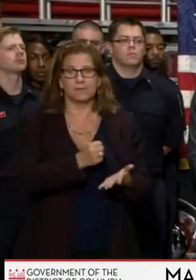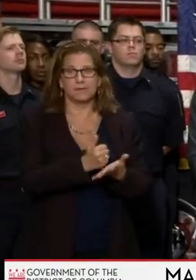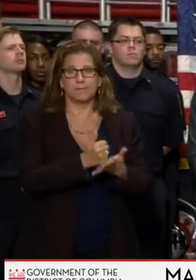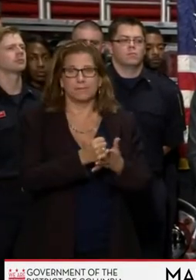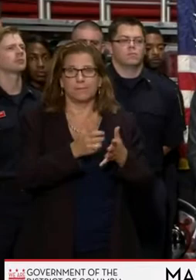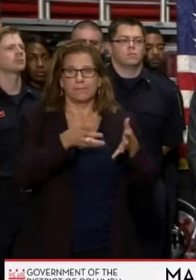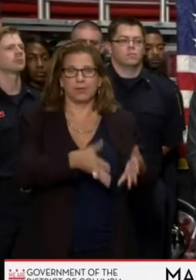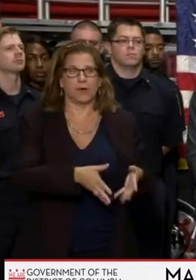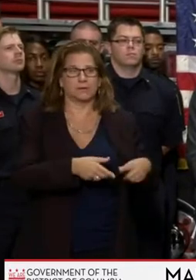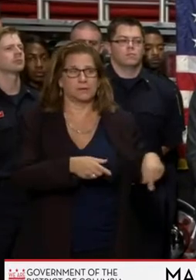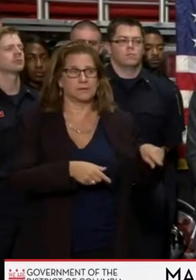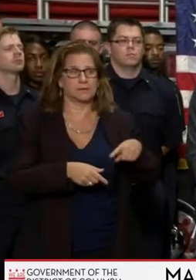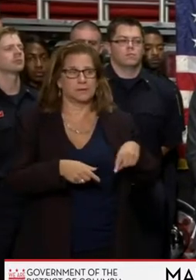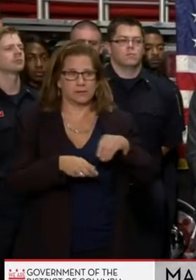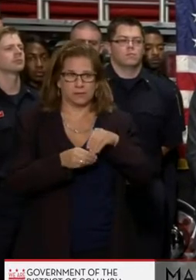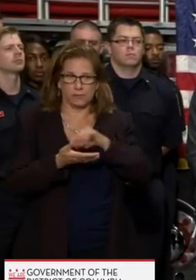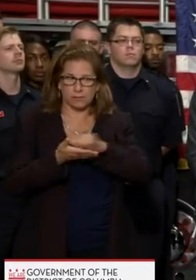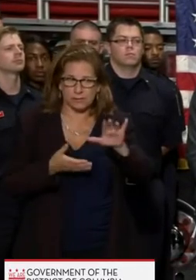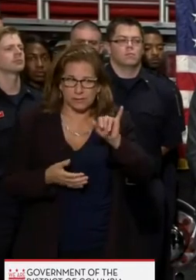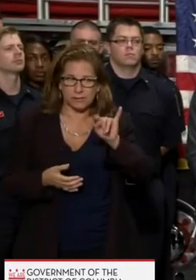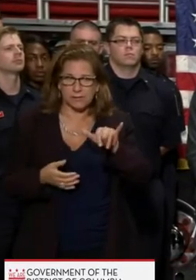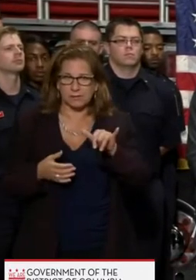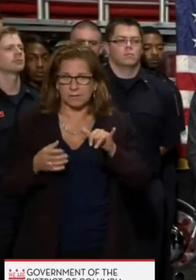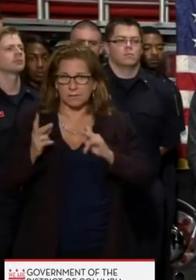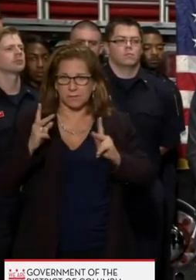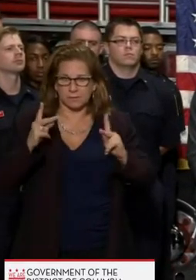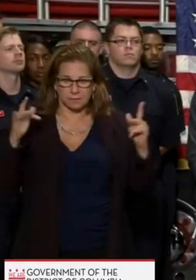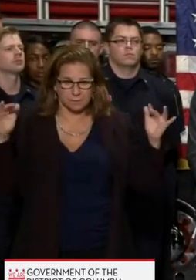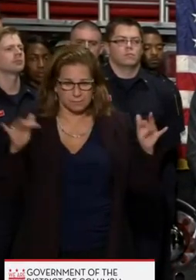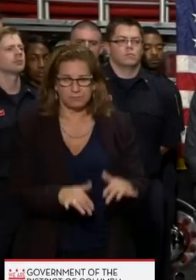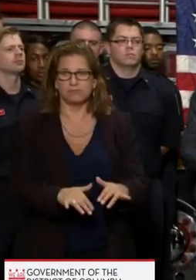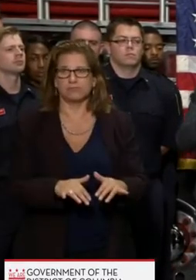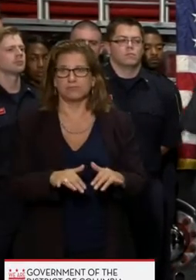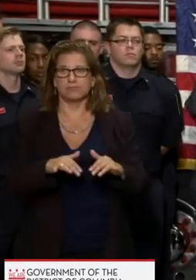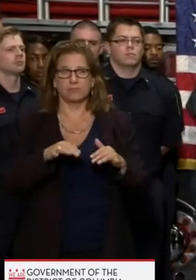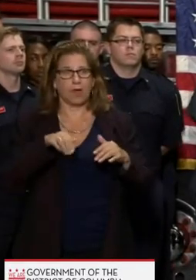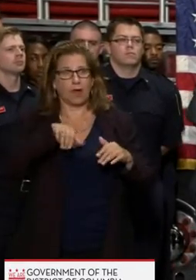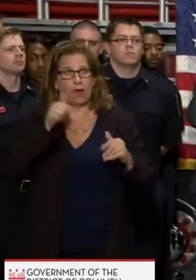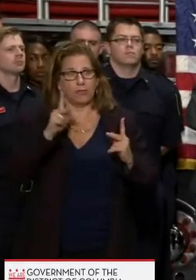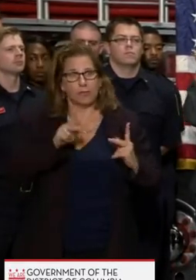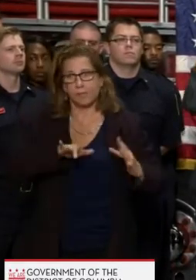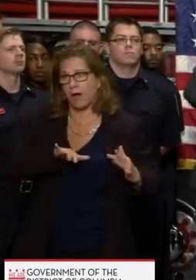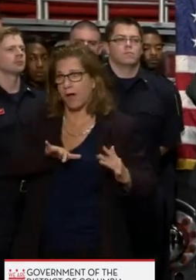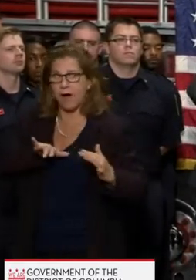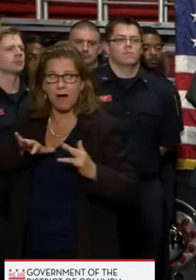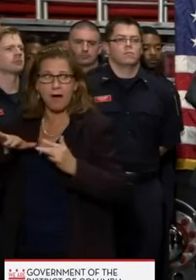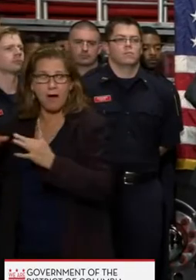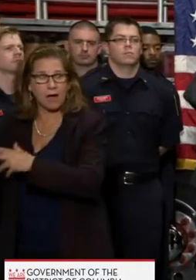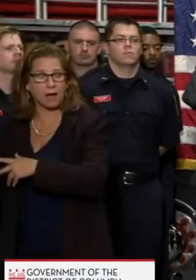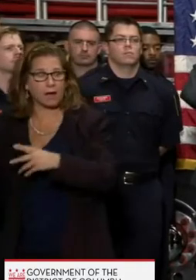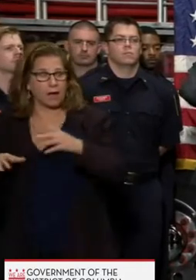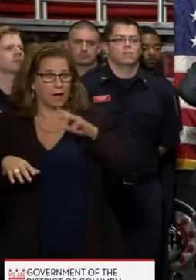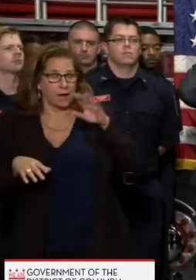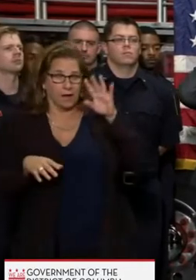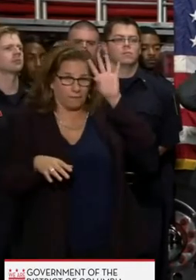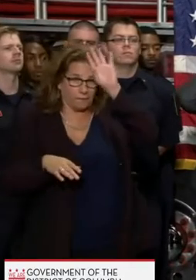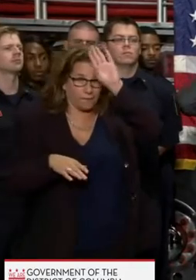THEY WERE RACING IN TO THEIR DEATHS. WHEN FIREFIGHTERS ARE LOST, AS YOU KNOW, THE STATION RINGS